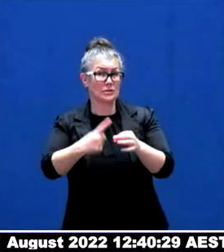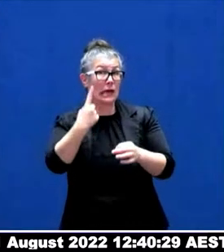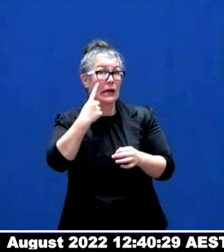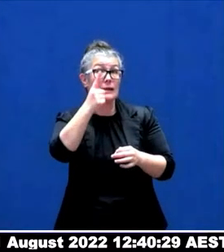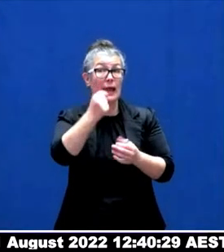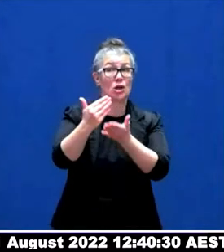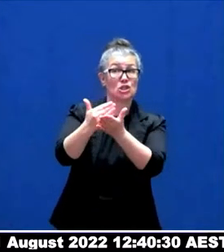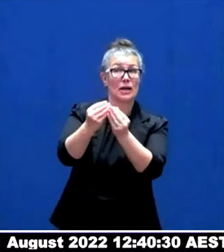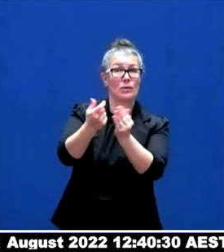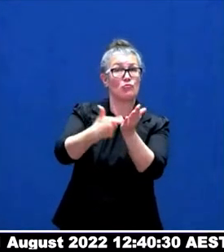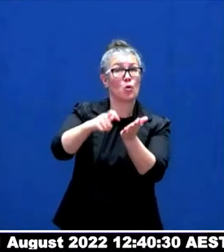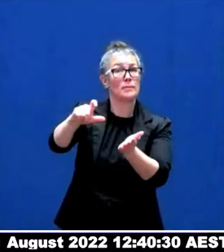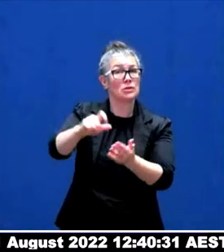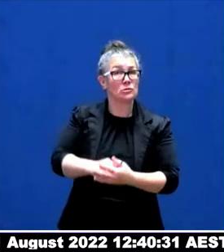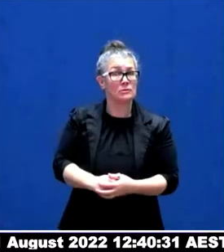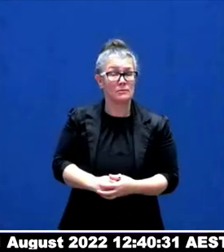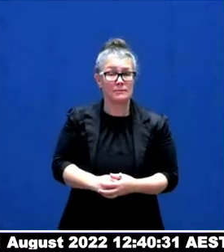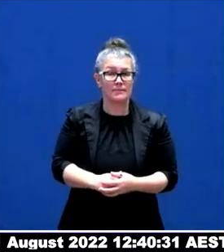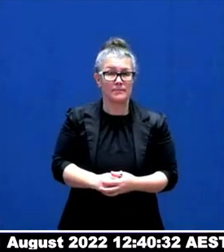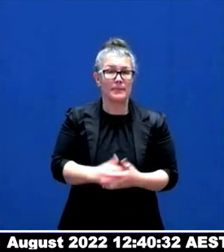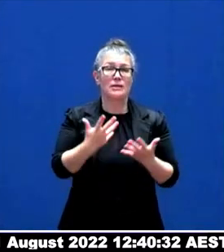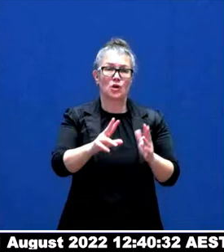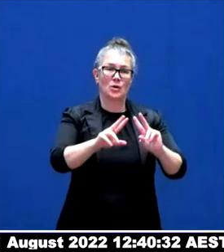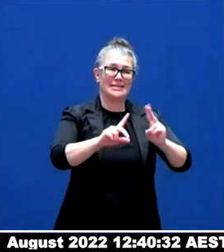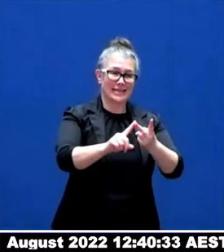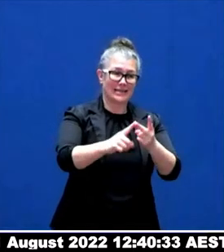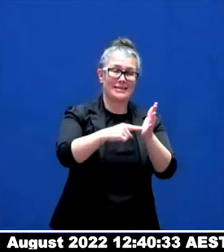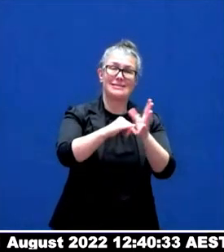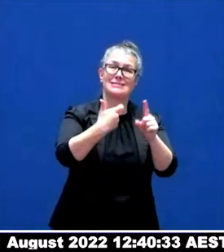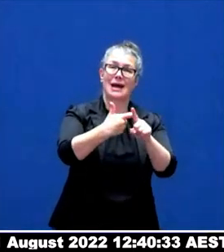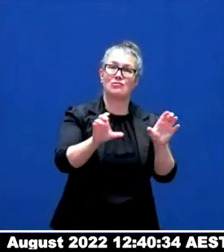And has the Tasking Group 2, which is the New South Wales one, had the